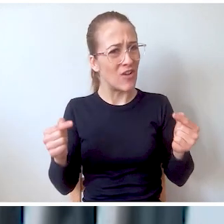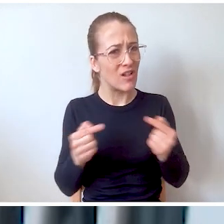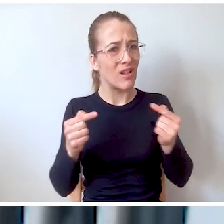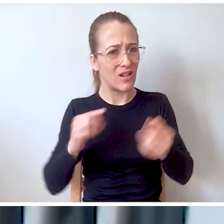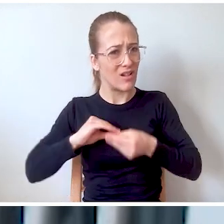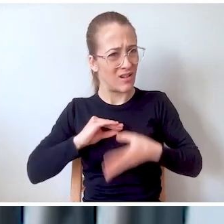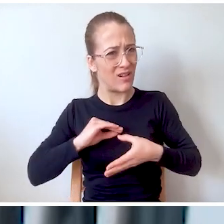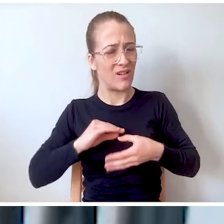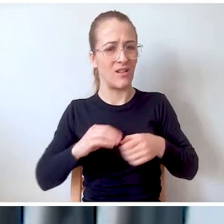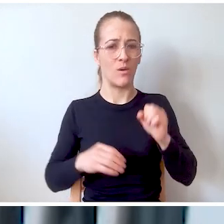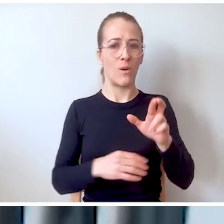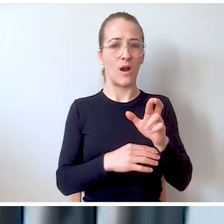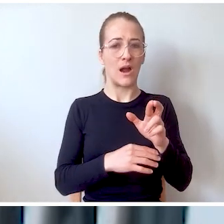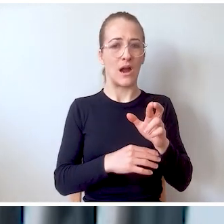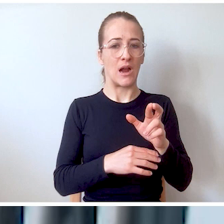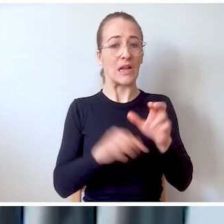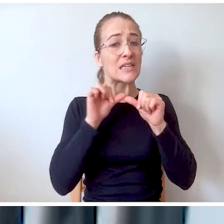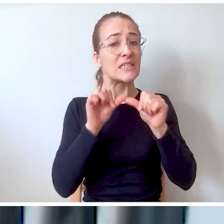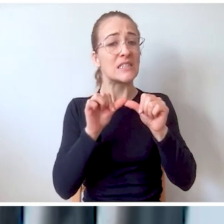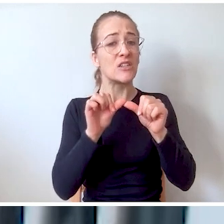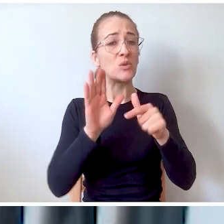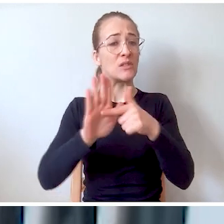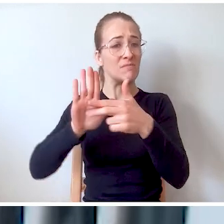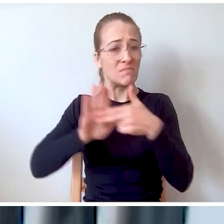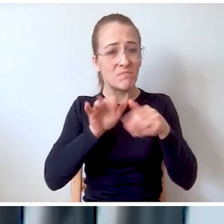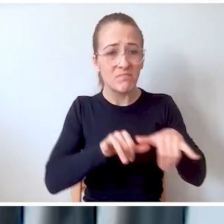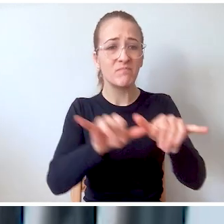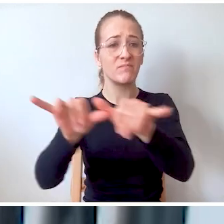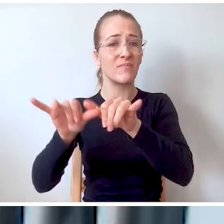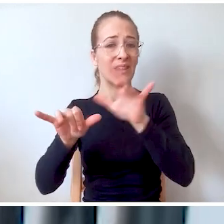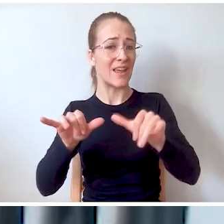or perpetuate stereotypes that are not accurate."